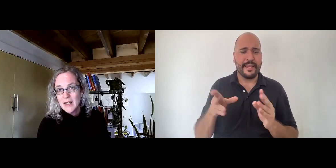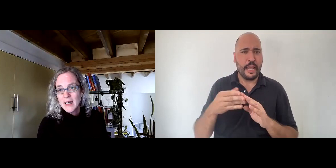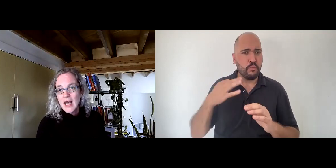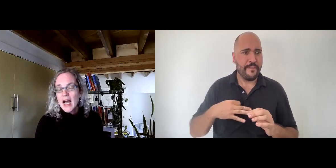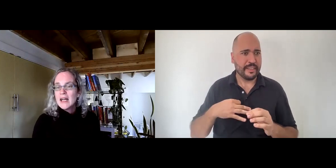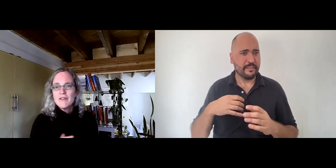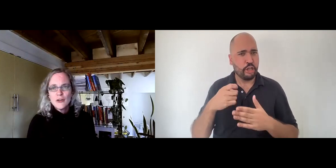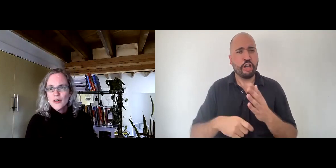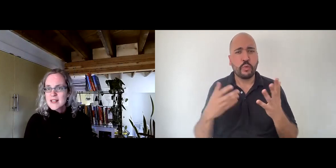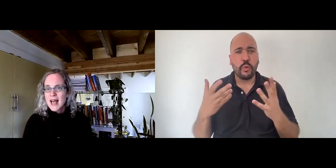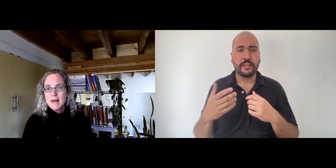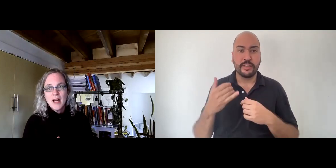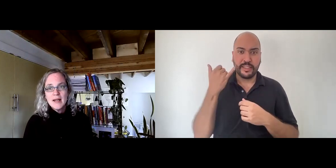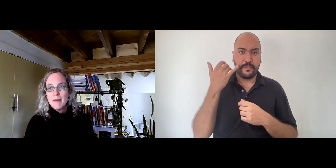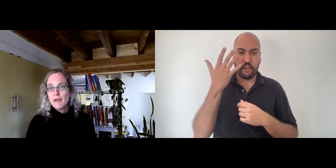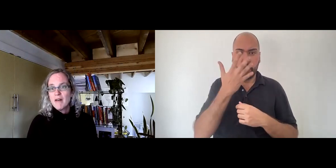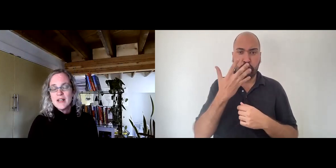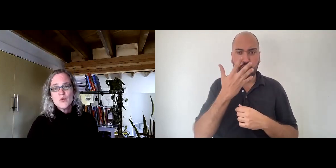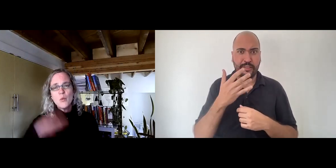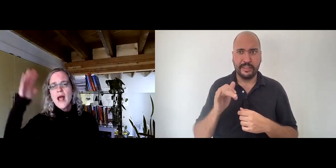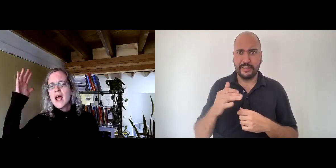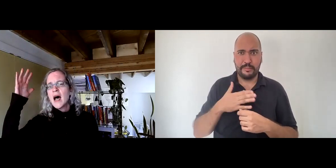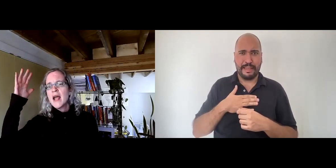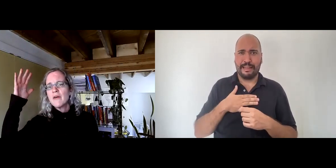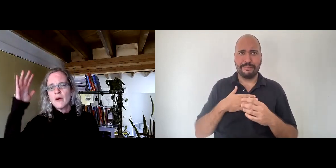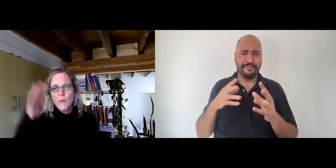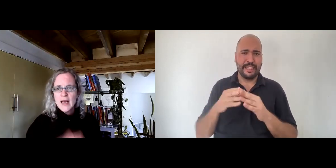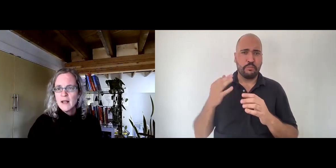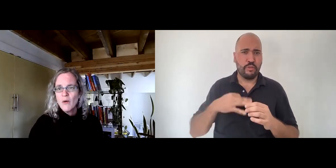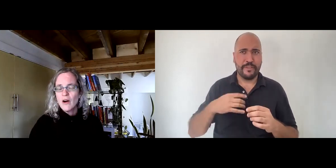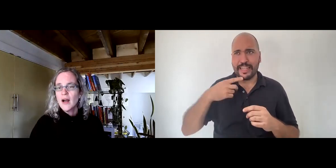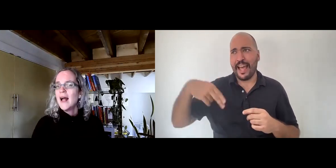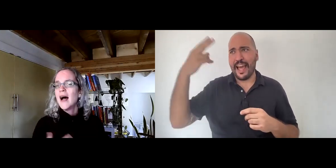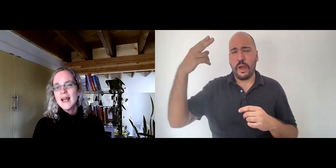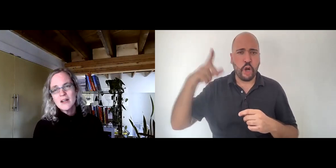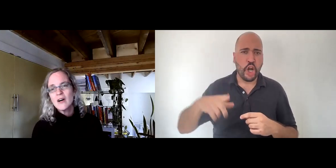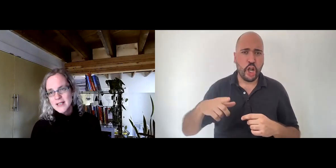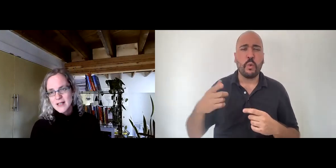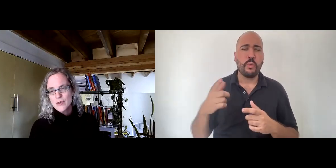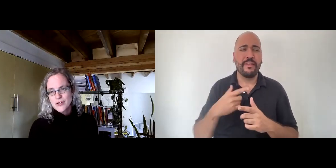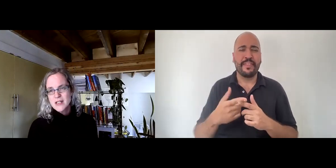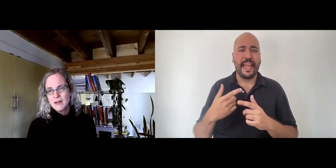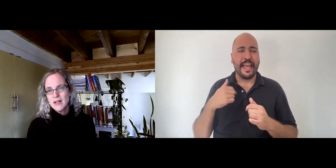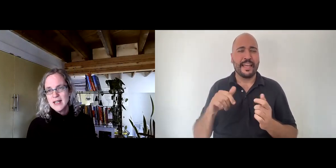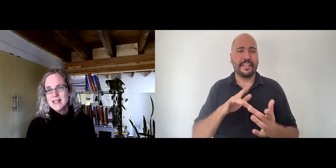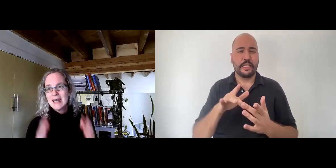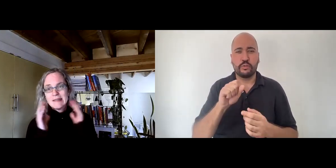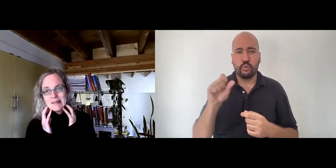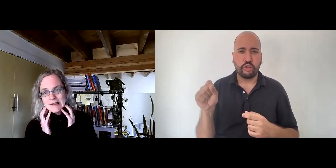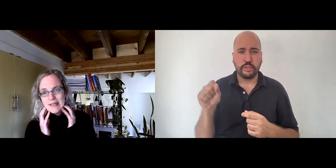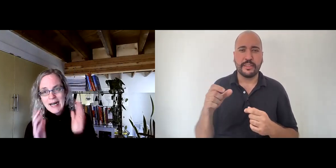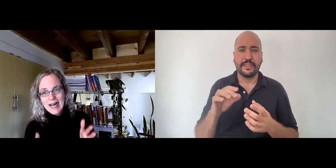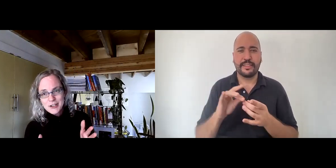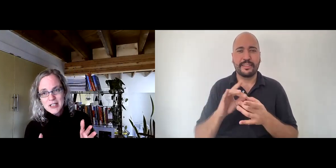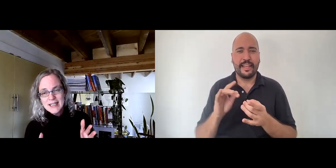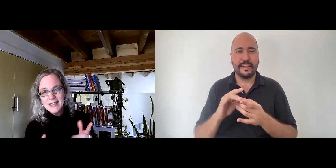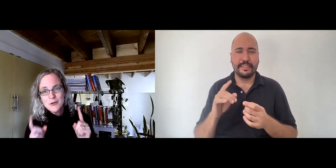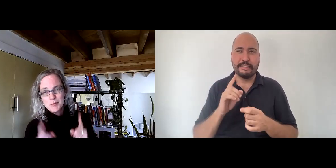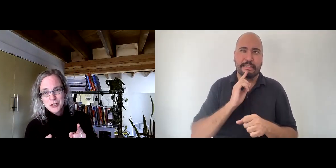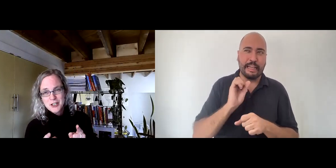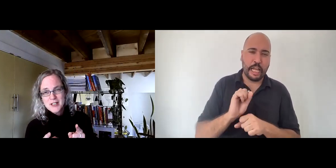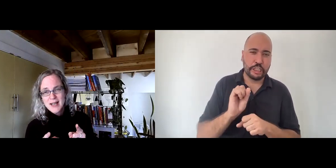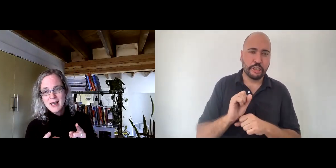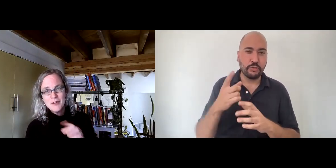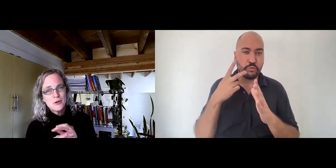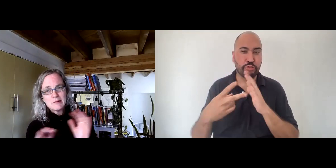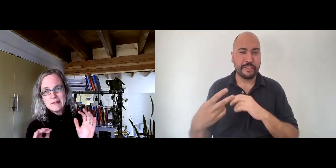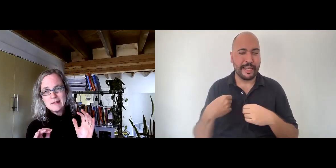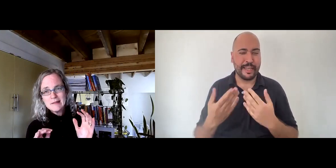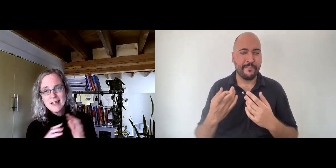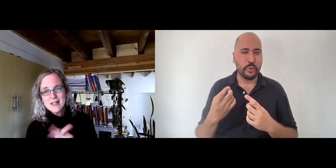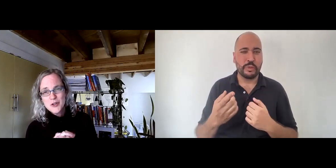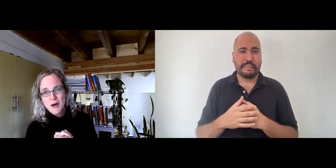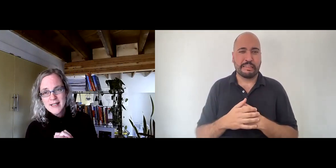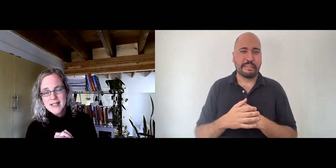And if it looks like my net profit is way higher or lower, I can contact Social Security and say, actually, those projections I gave you they're not so great.